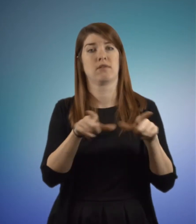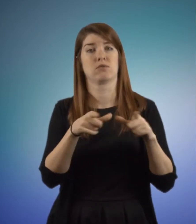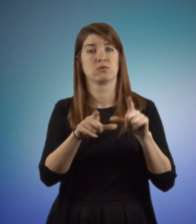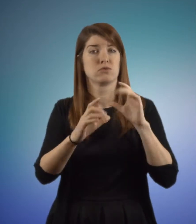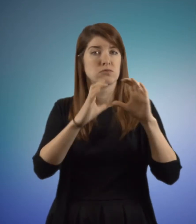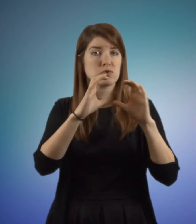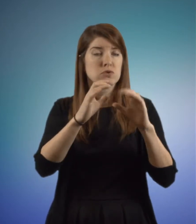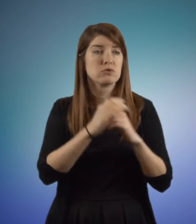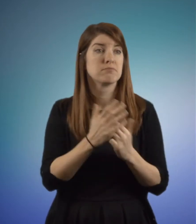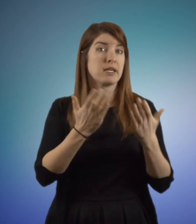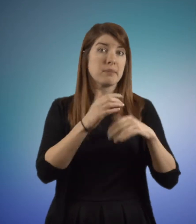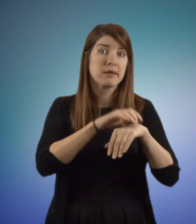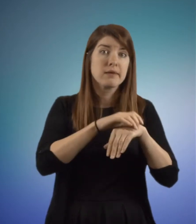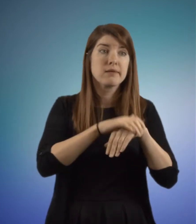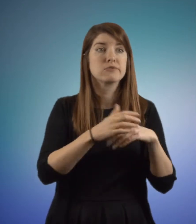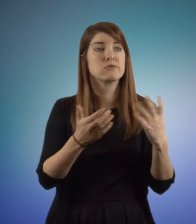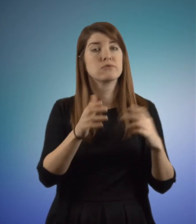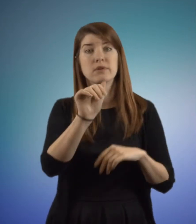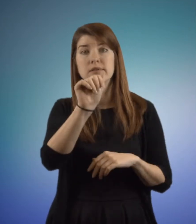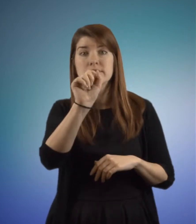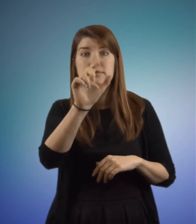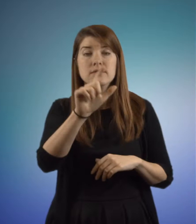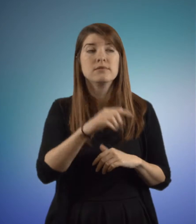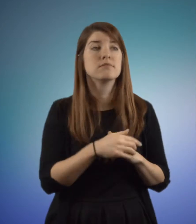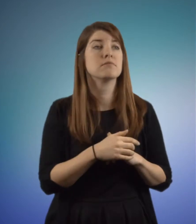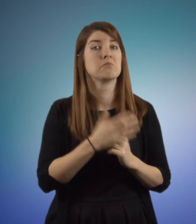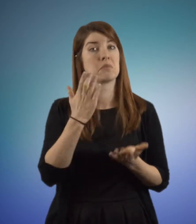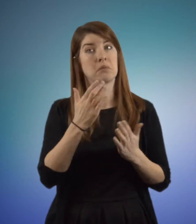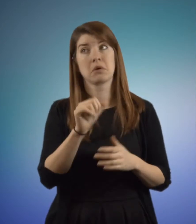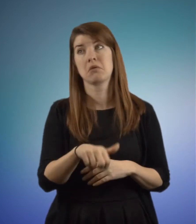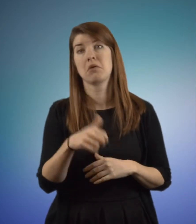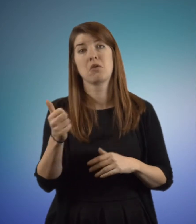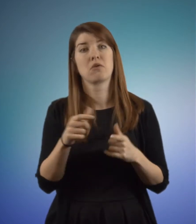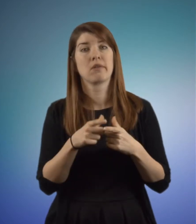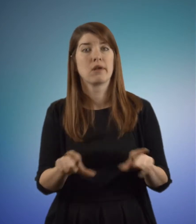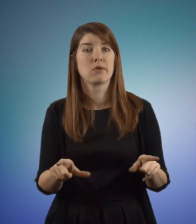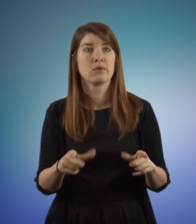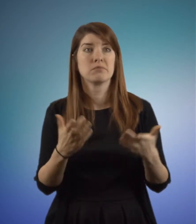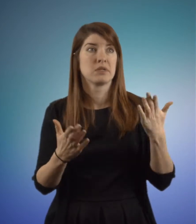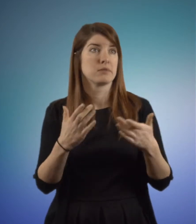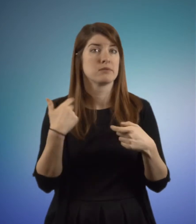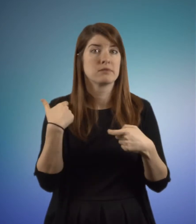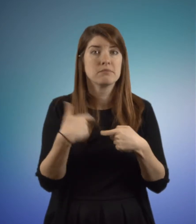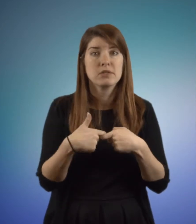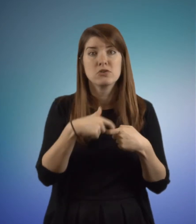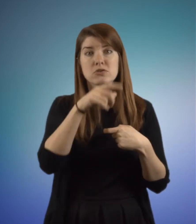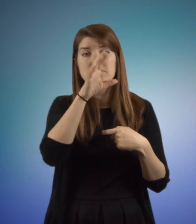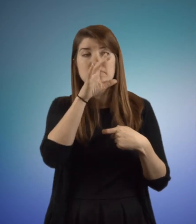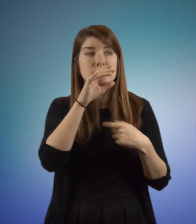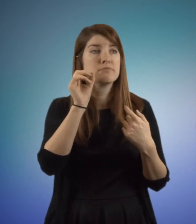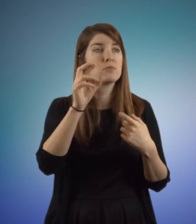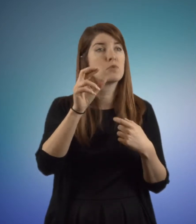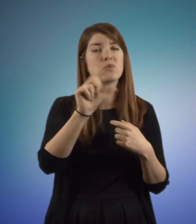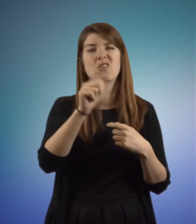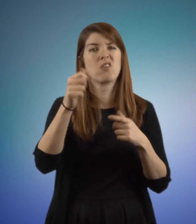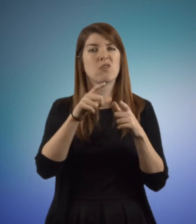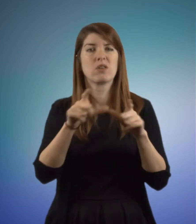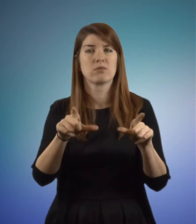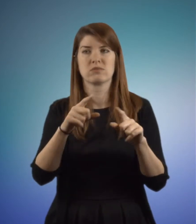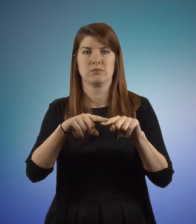Maybe in English or American Sign Language or some other language, if they're Spanish. Or a different language as their primary language.